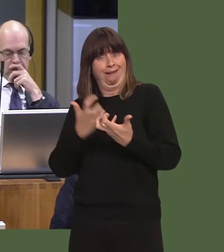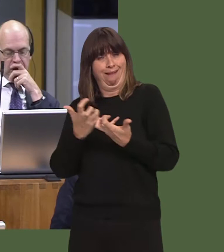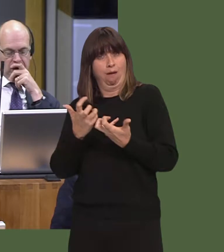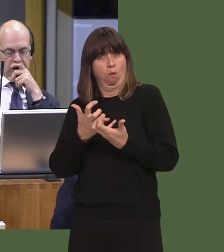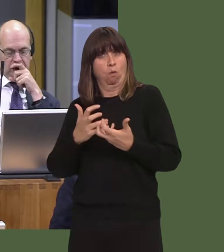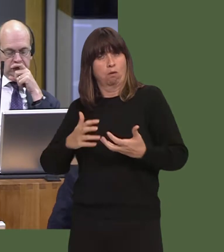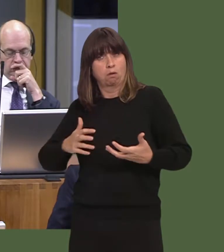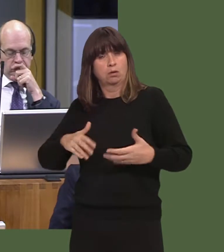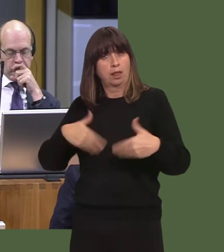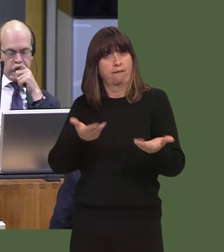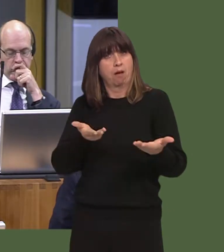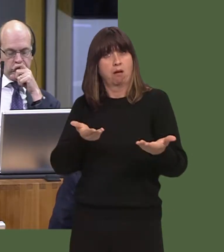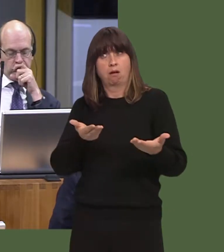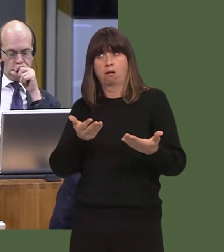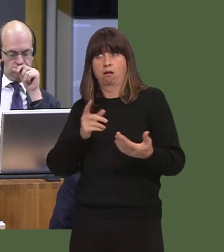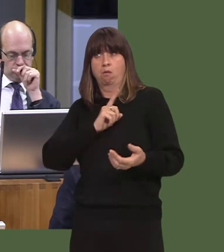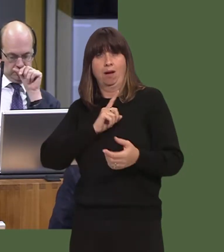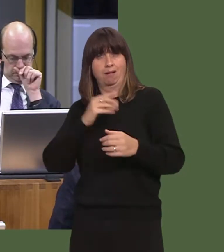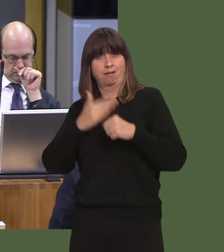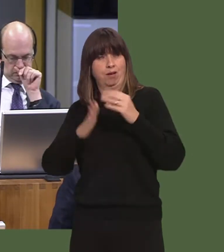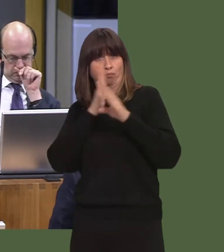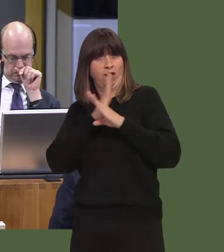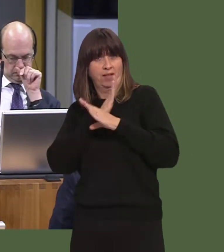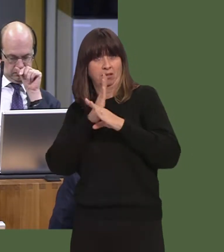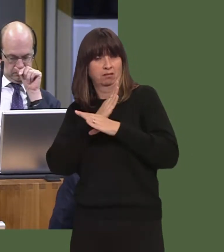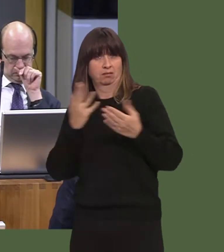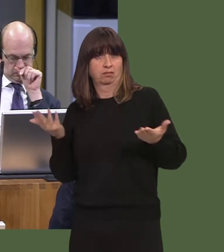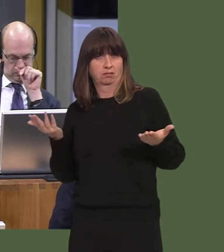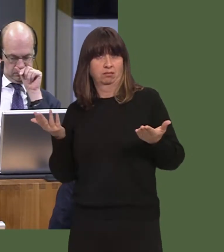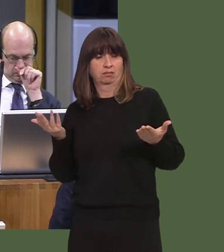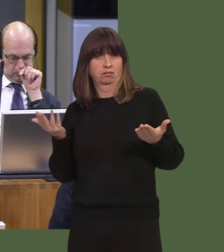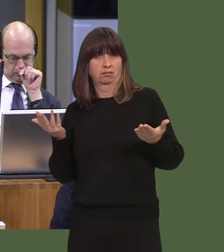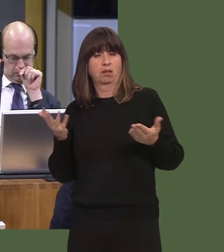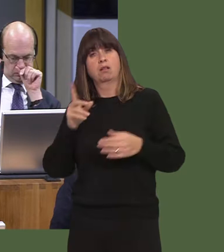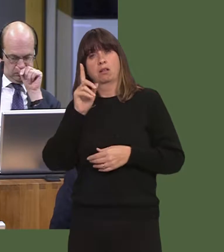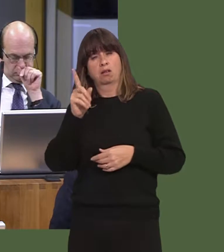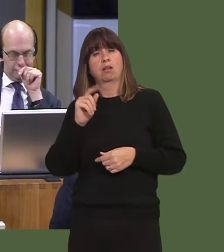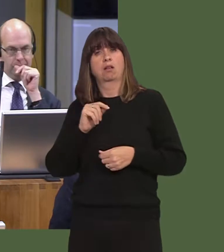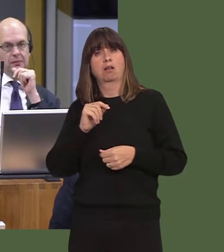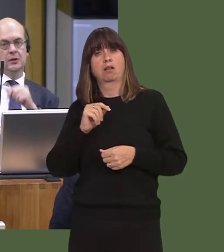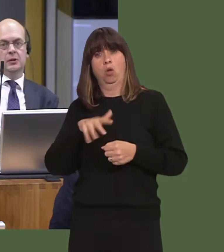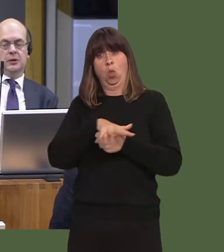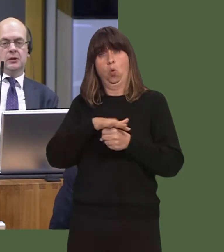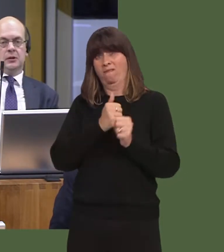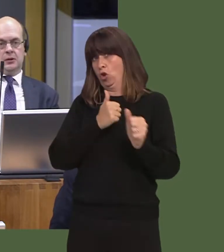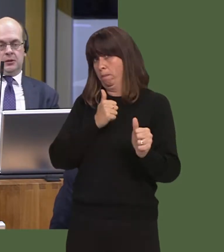because they'll never be run commercially, of course. Now, Welsh Government and local authority operators, I believe, need to come together